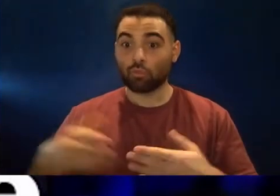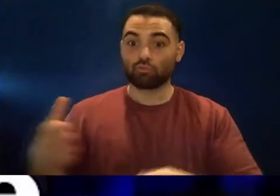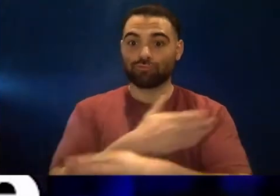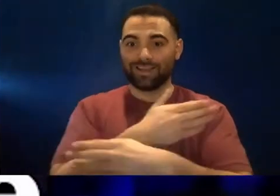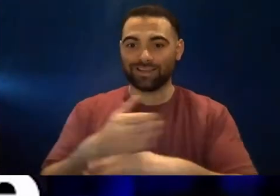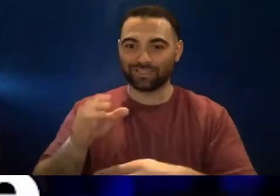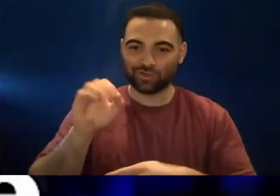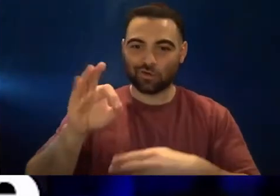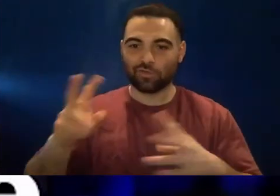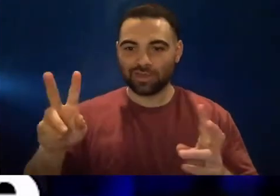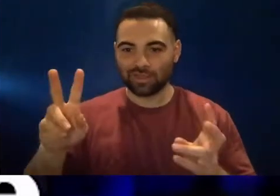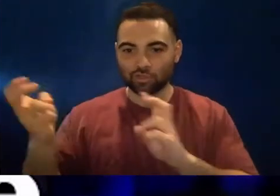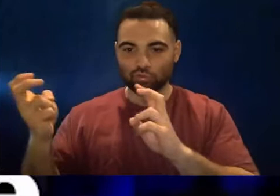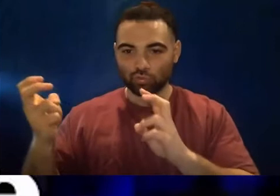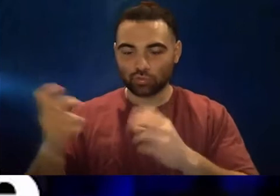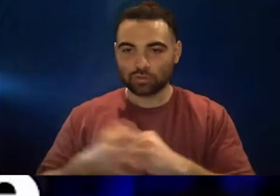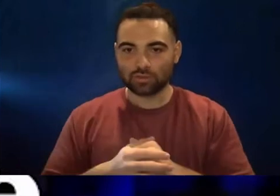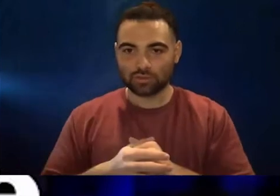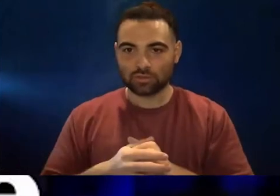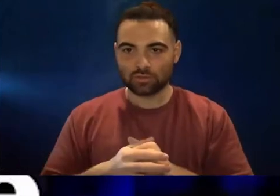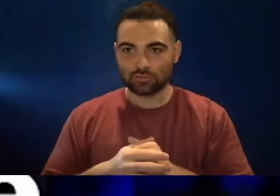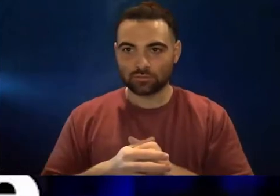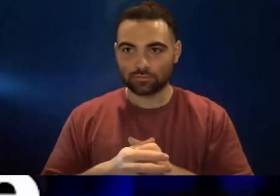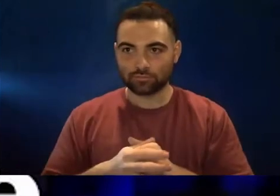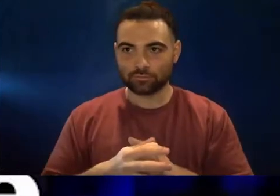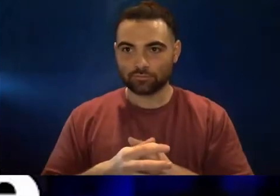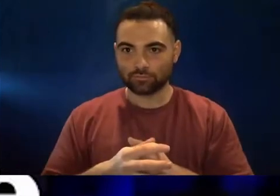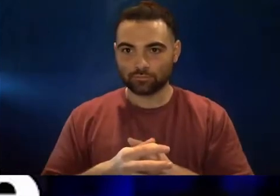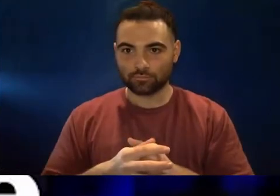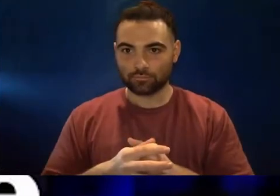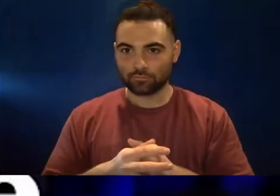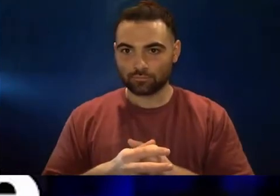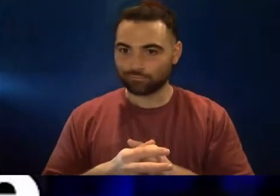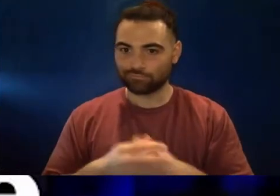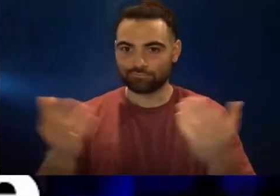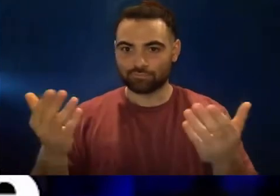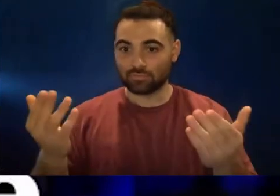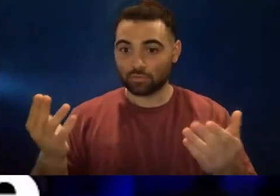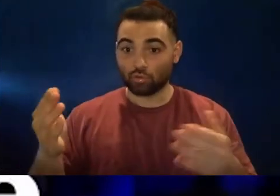is as wide as the range of the community, the people with disabilities